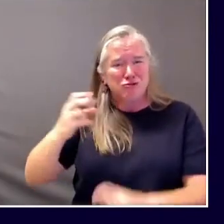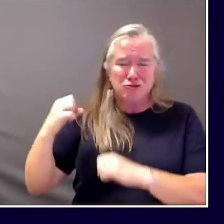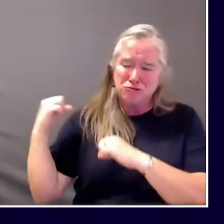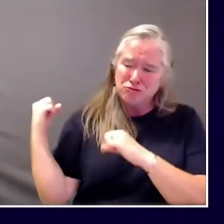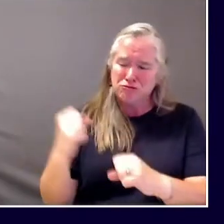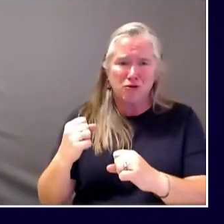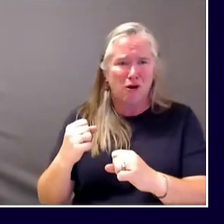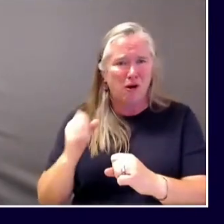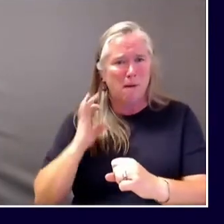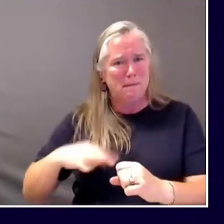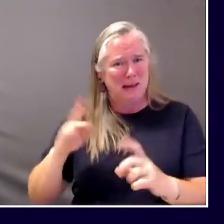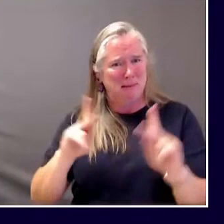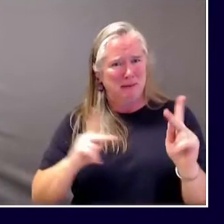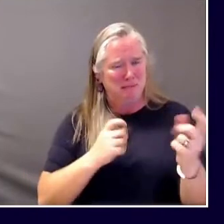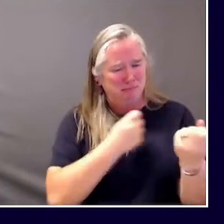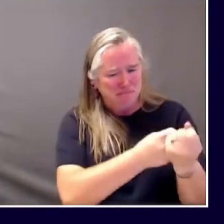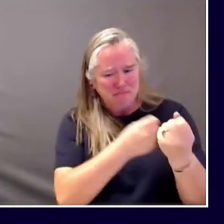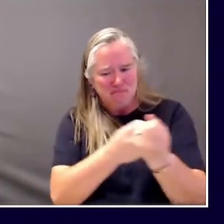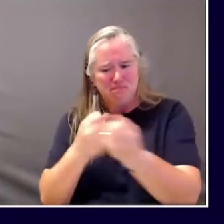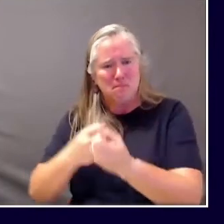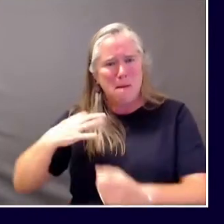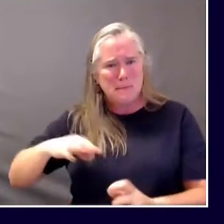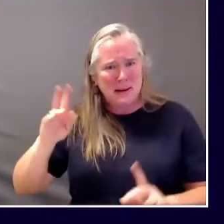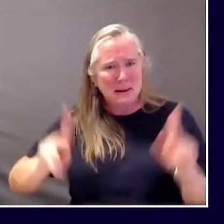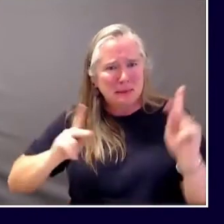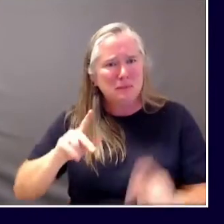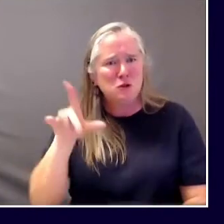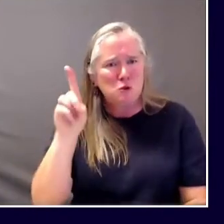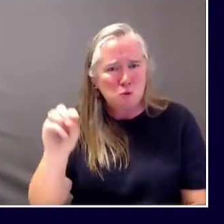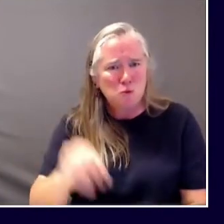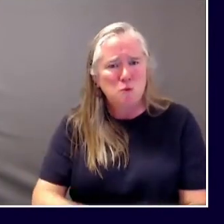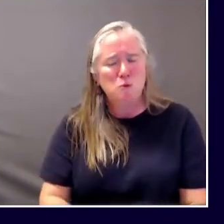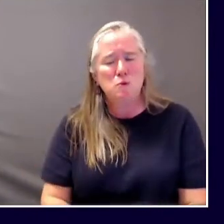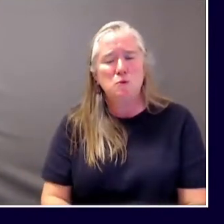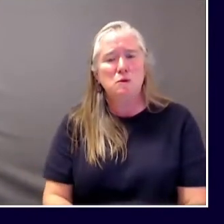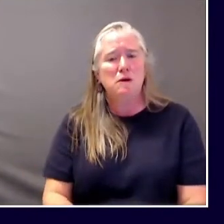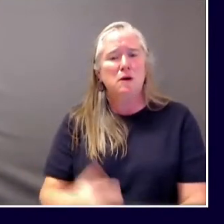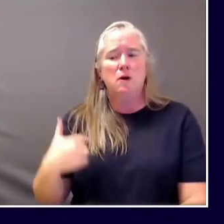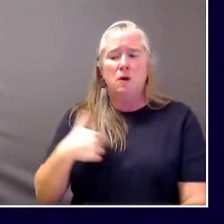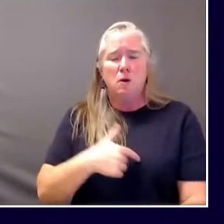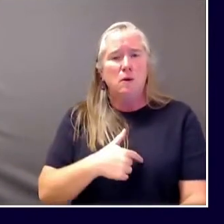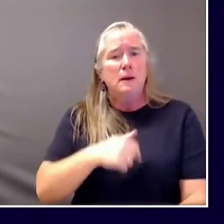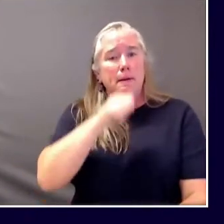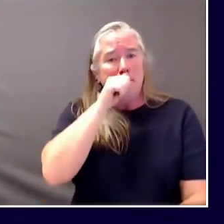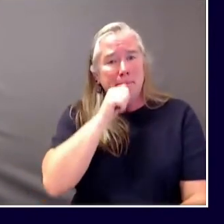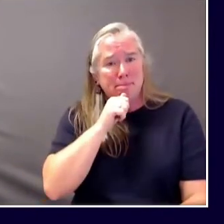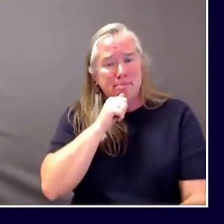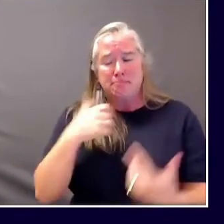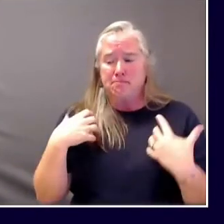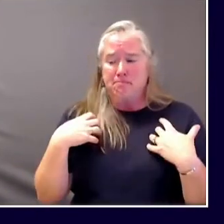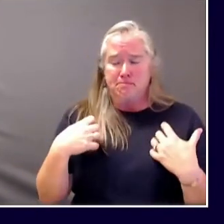the tools to keep this virus at